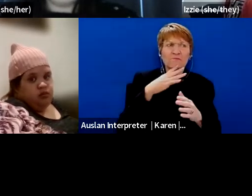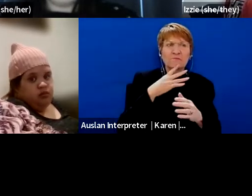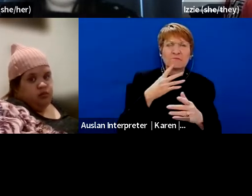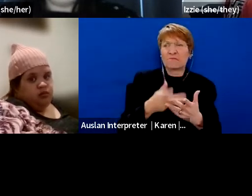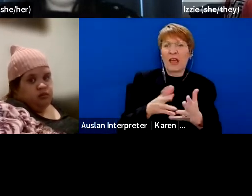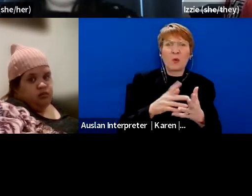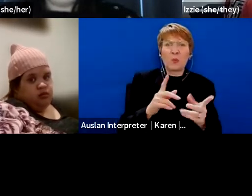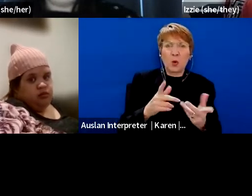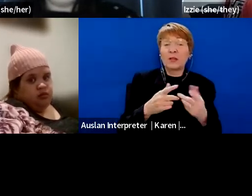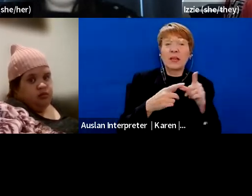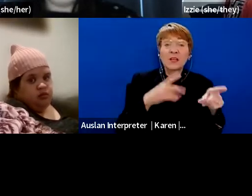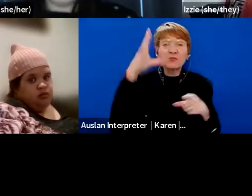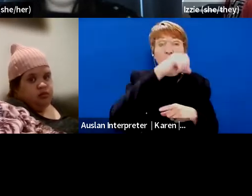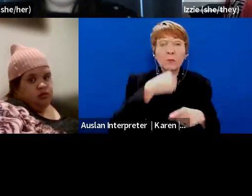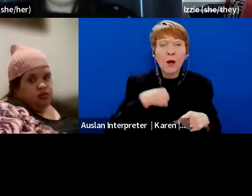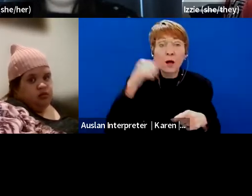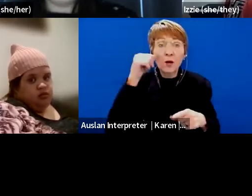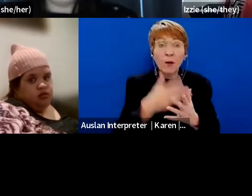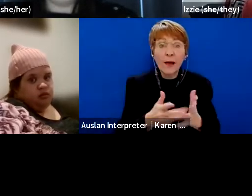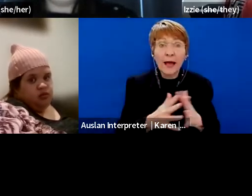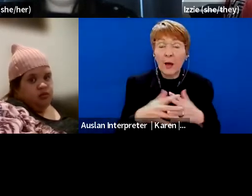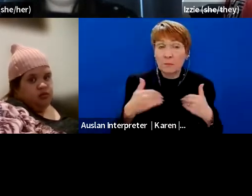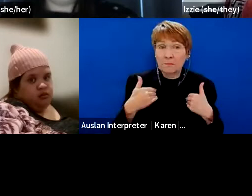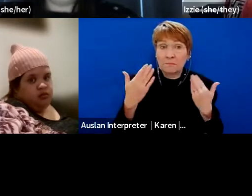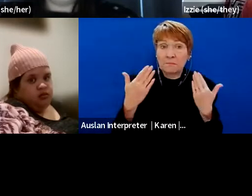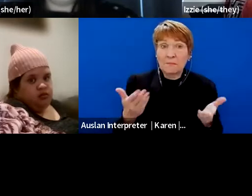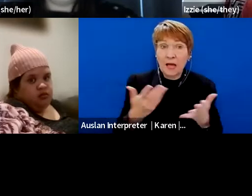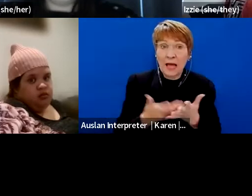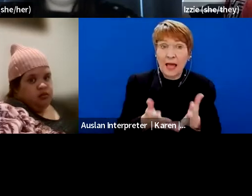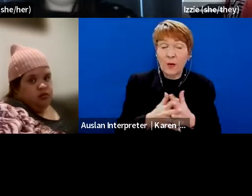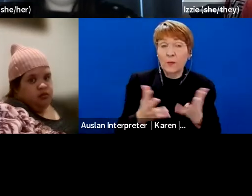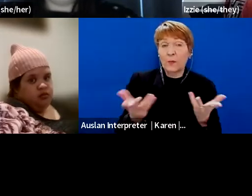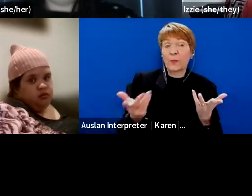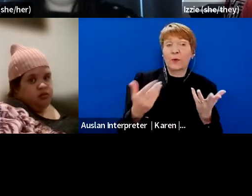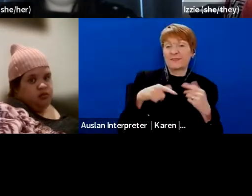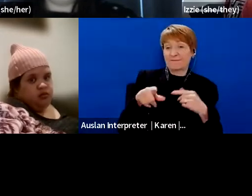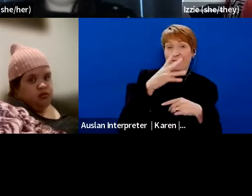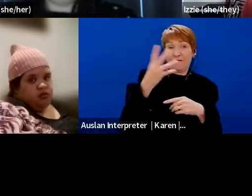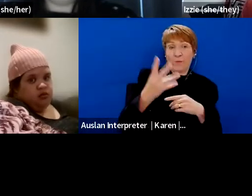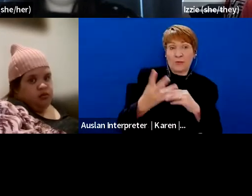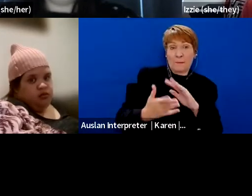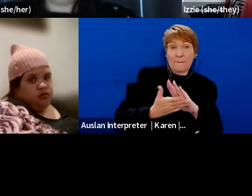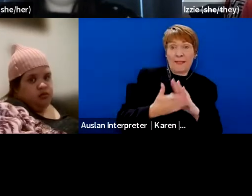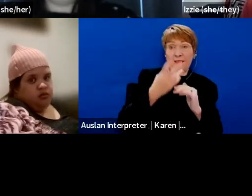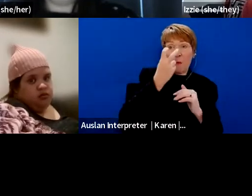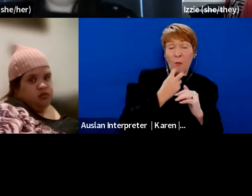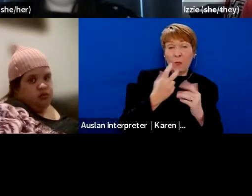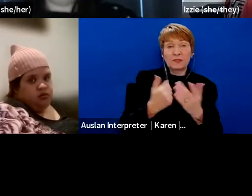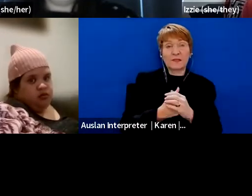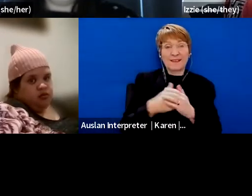Like how do I do that and he just assumed that I would know how to do that. And when she was about 14 months old.